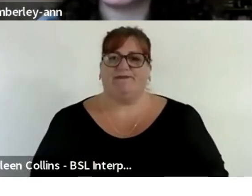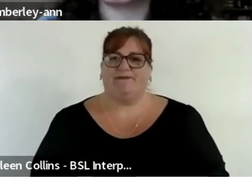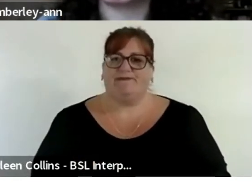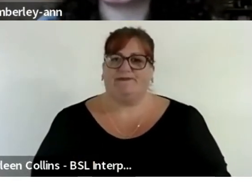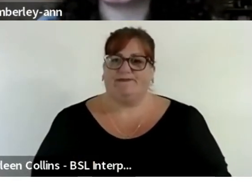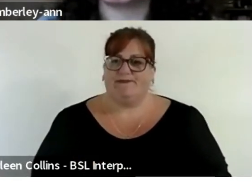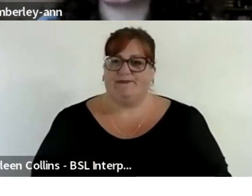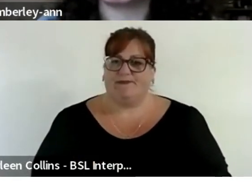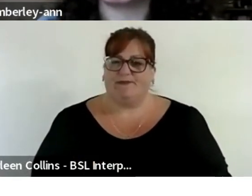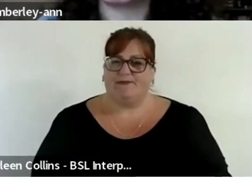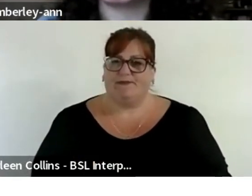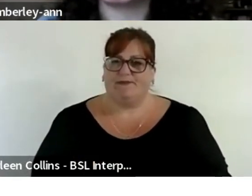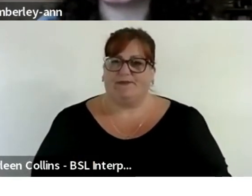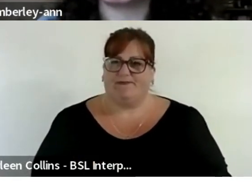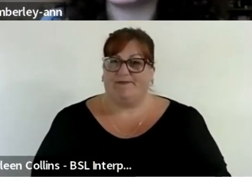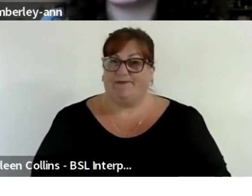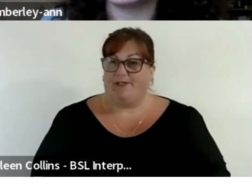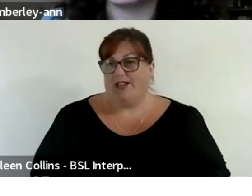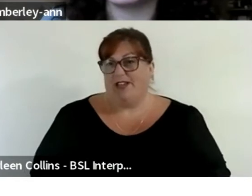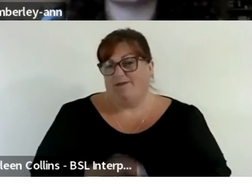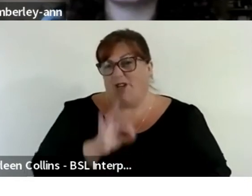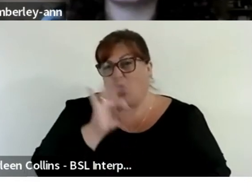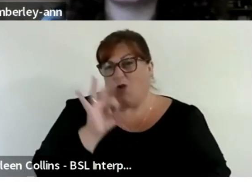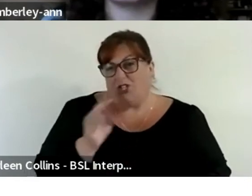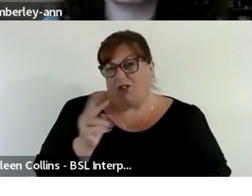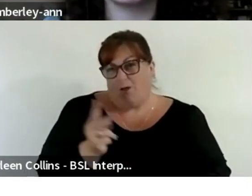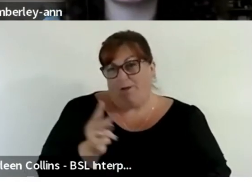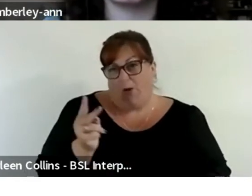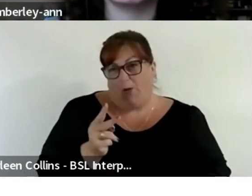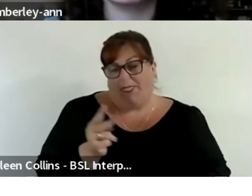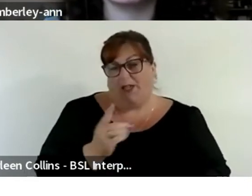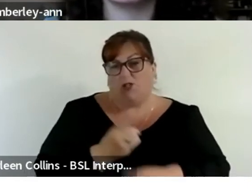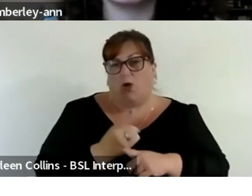A question for you both which is actually around the social interaction and confidence.